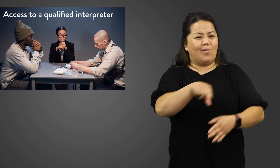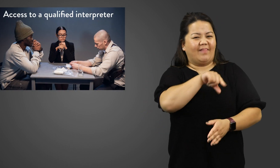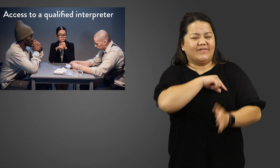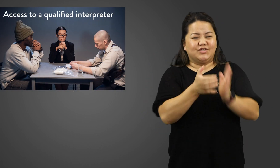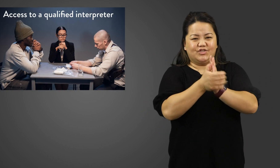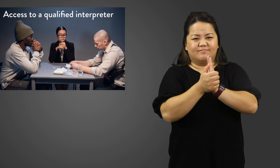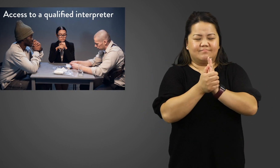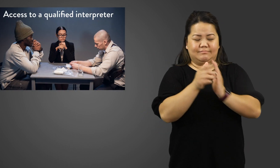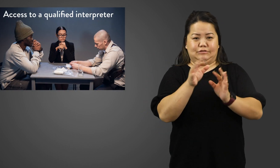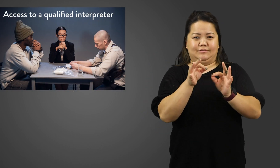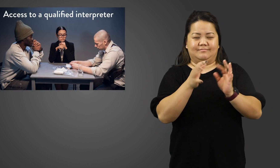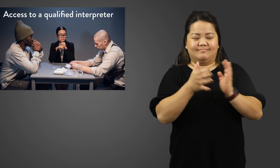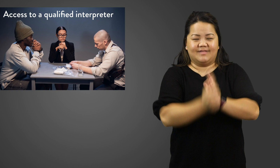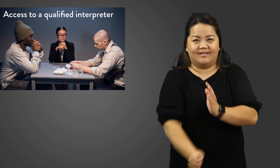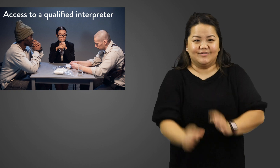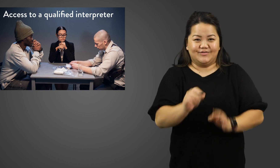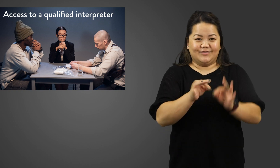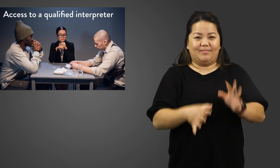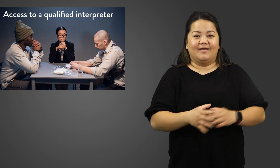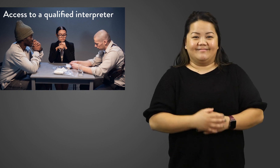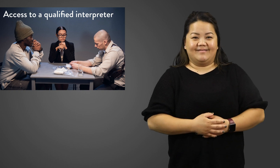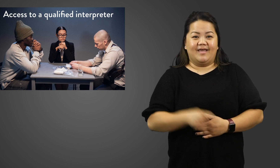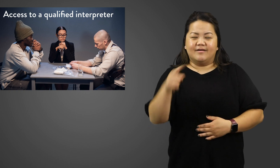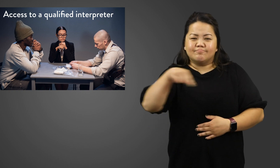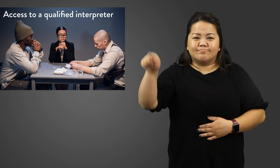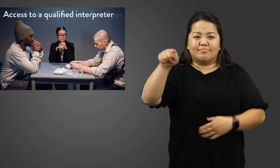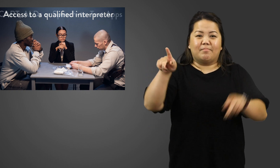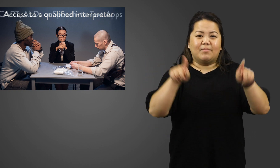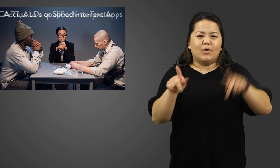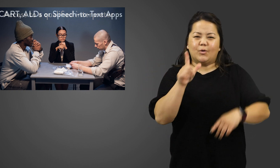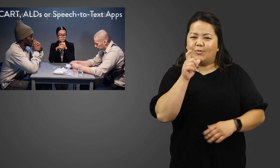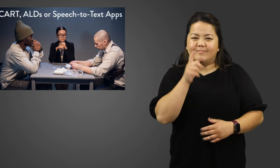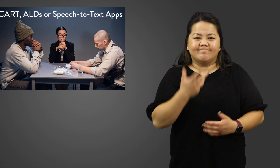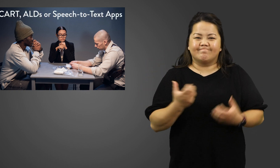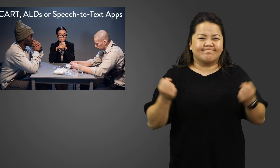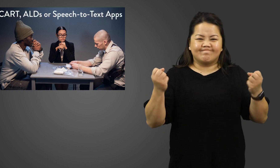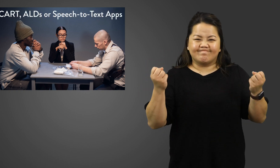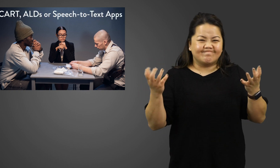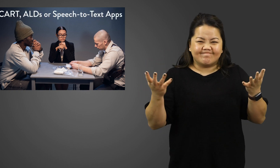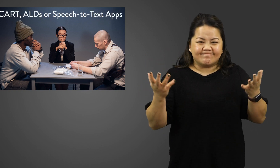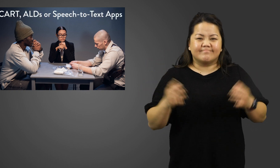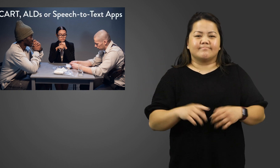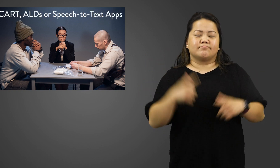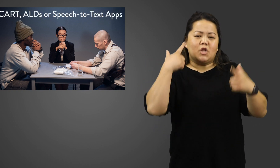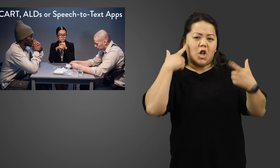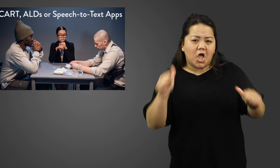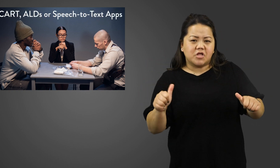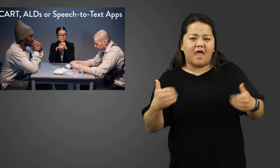to have access to a qualified interpreter. Individuals with hearing loss who do not